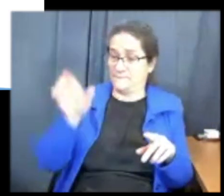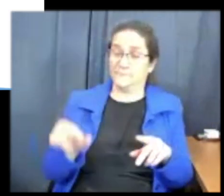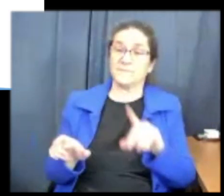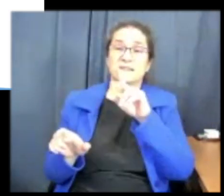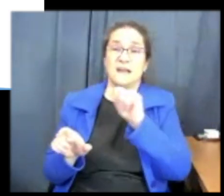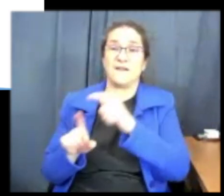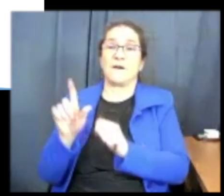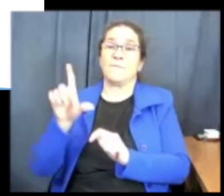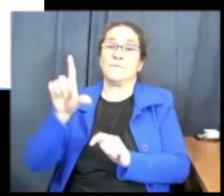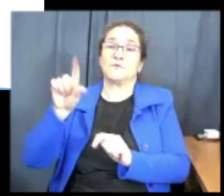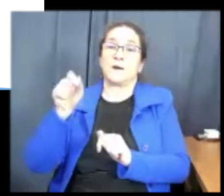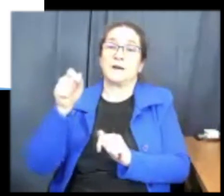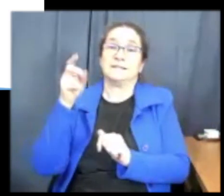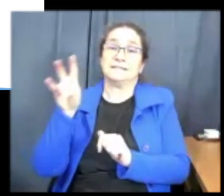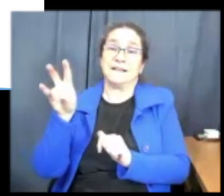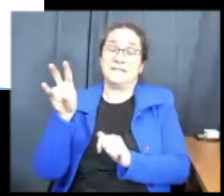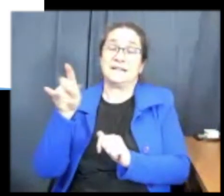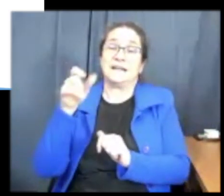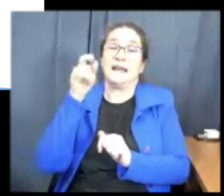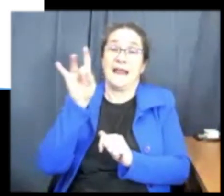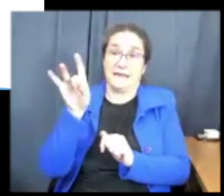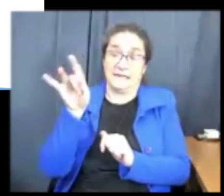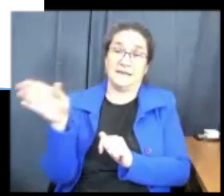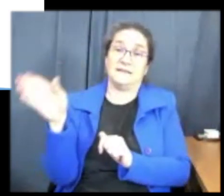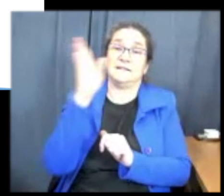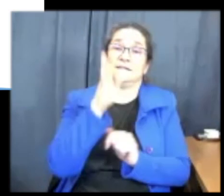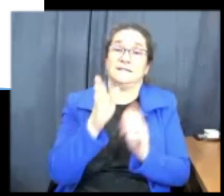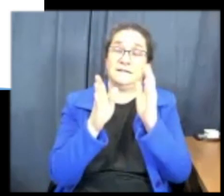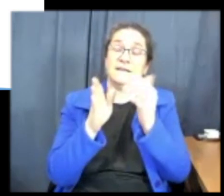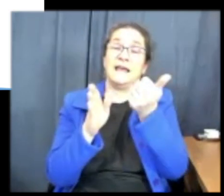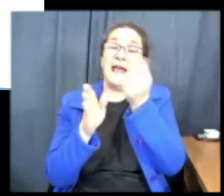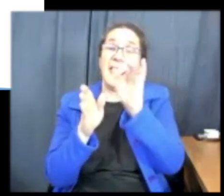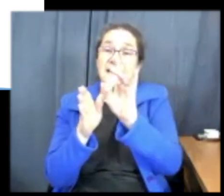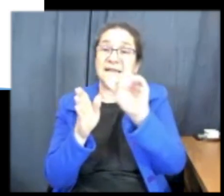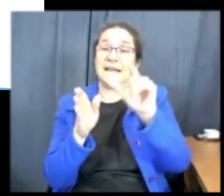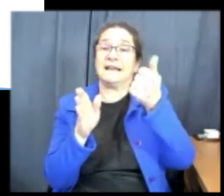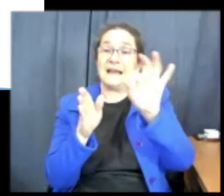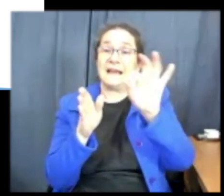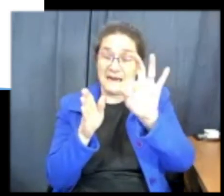and then you have in the middle is 2018-2019